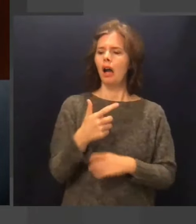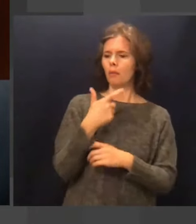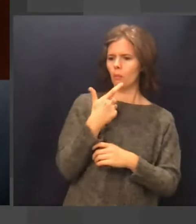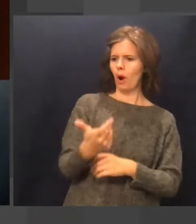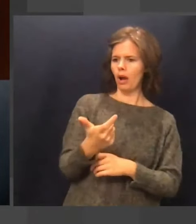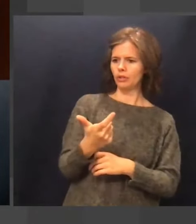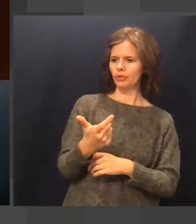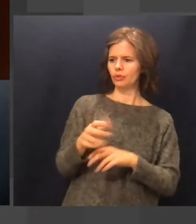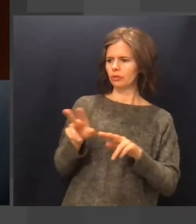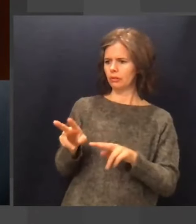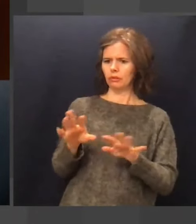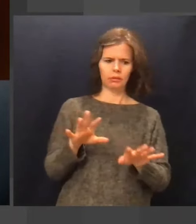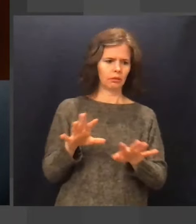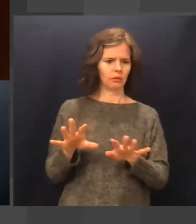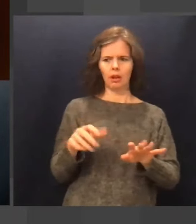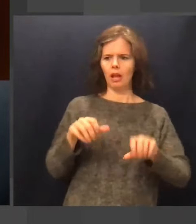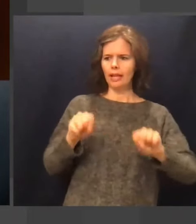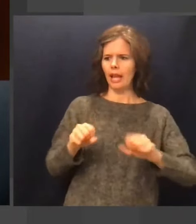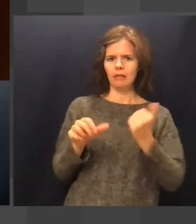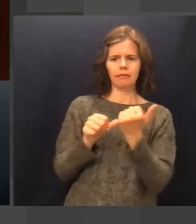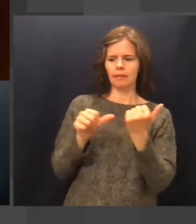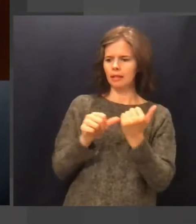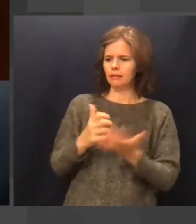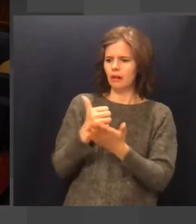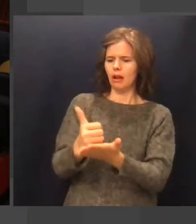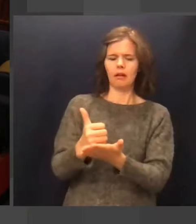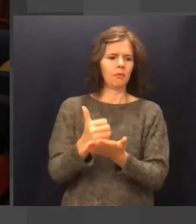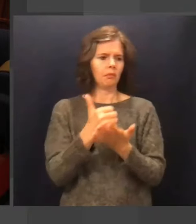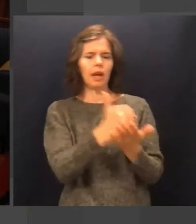WHERE YOU'RE GOING AND THEN I